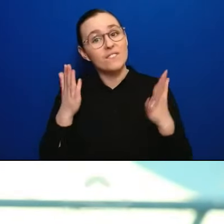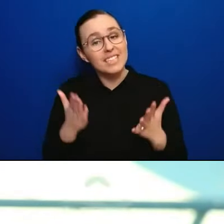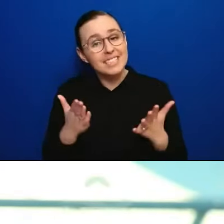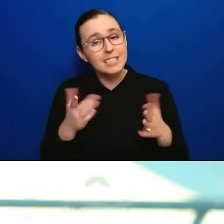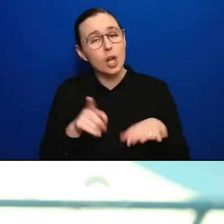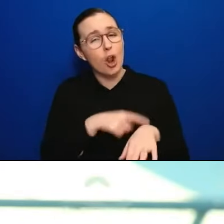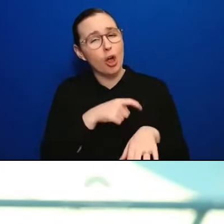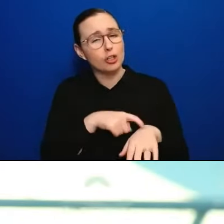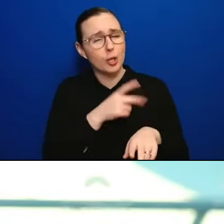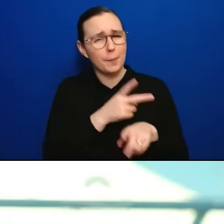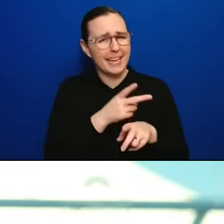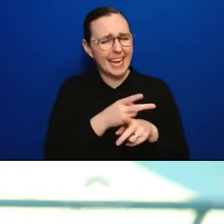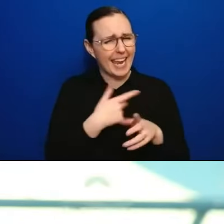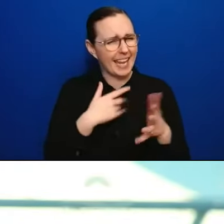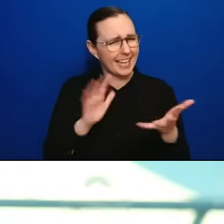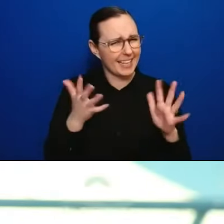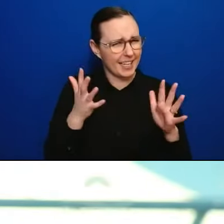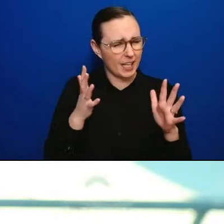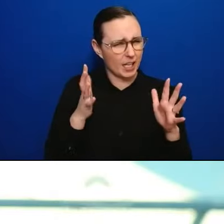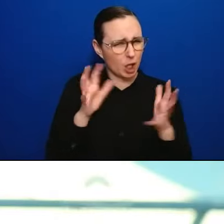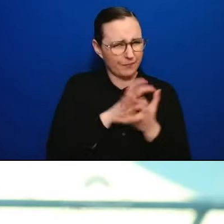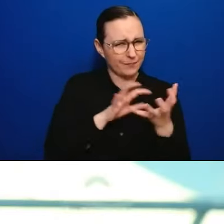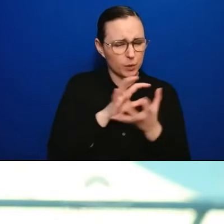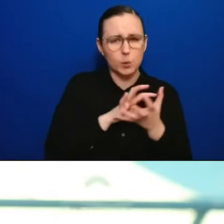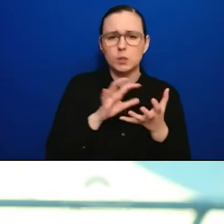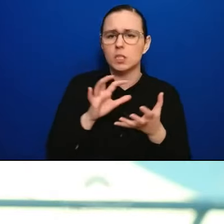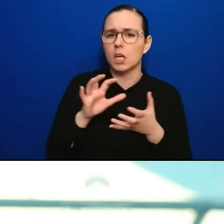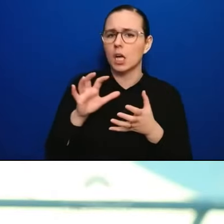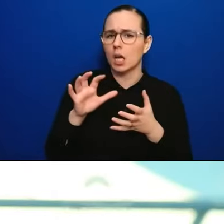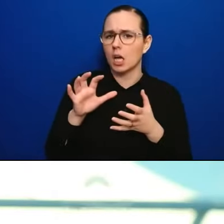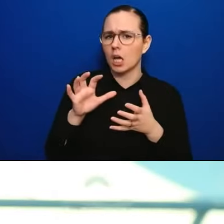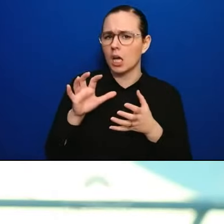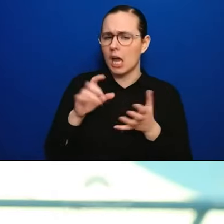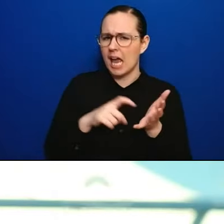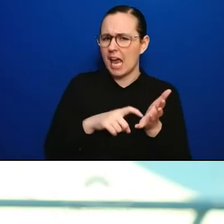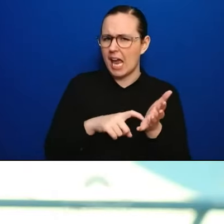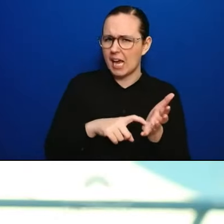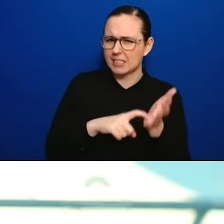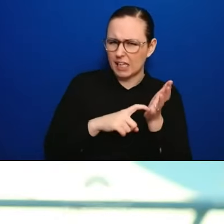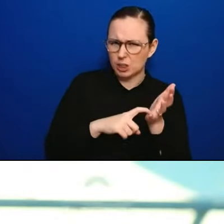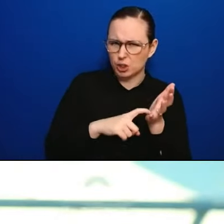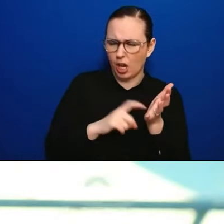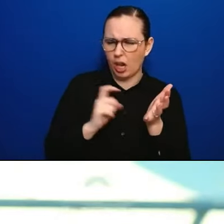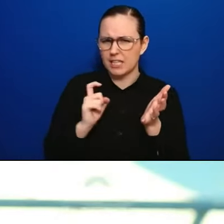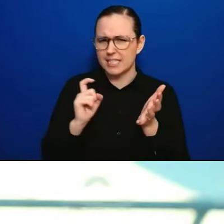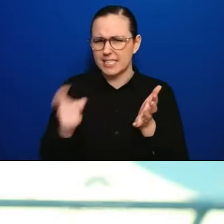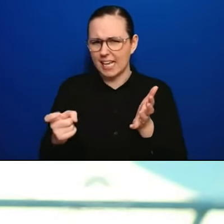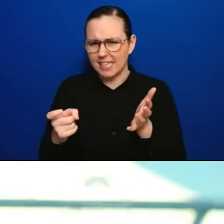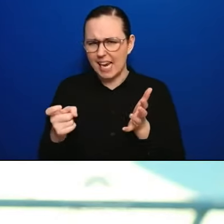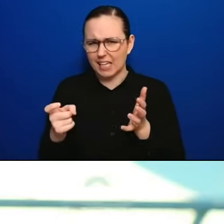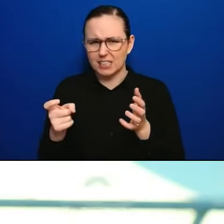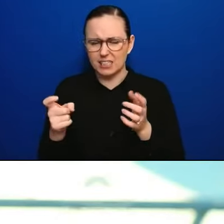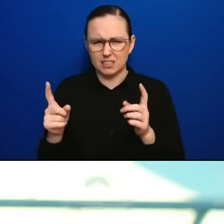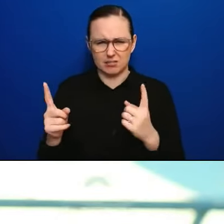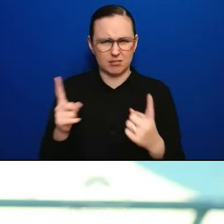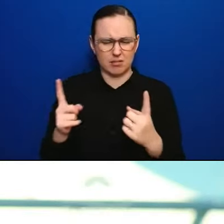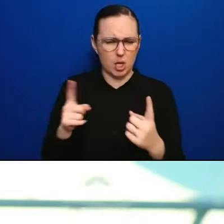walk us through the essential and designated visitor situation again? I guess I find it a little bit